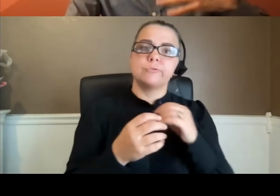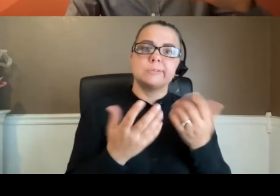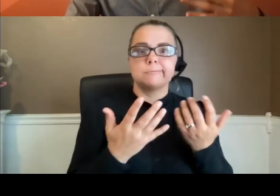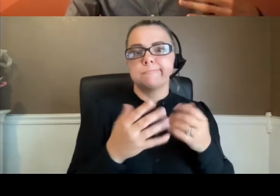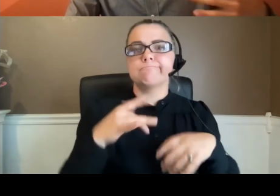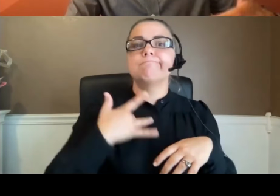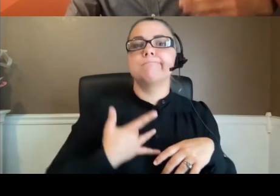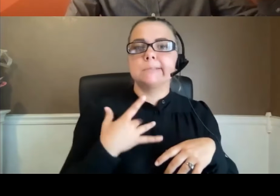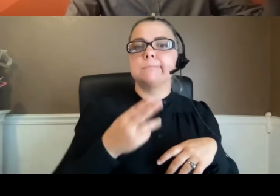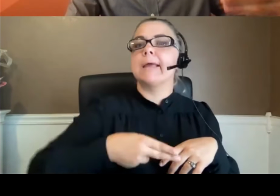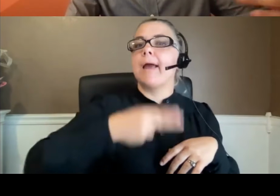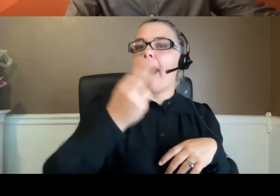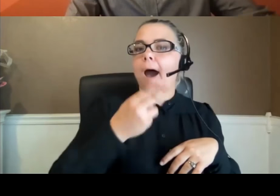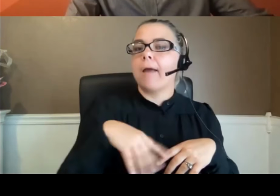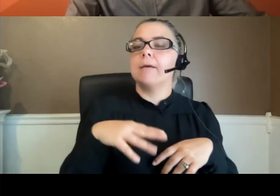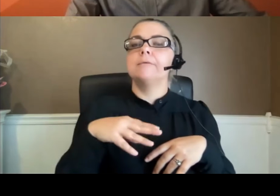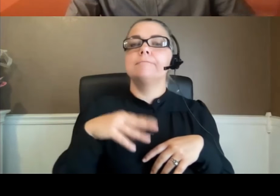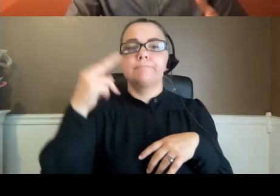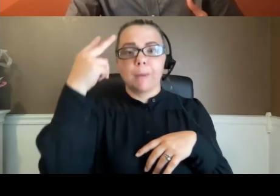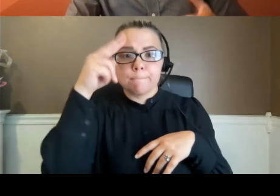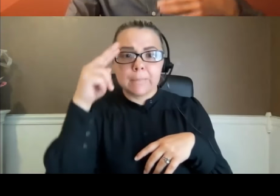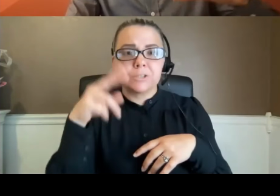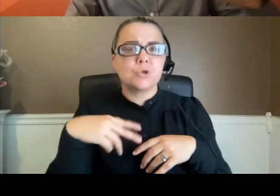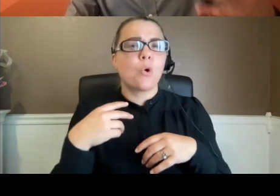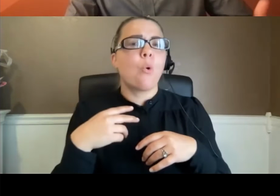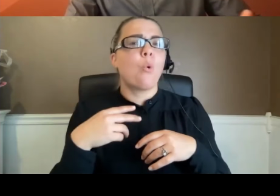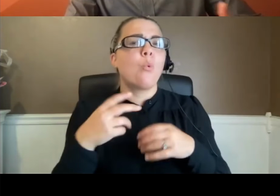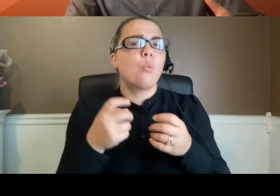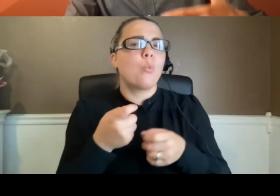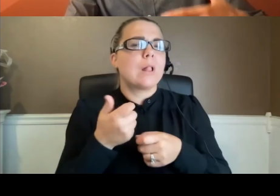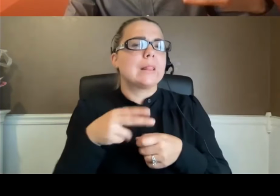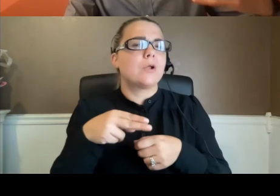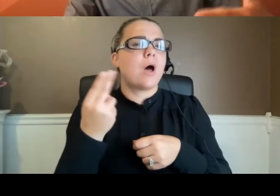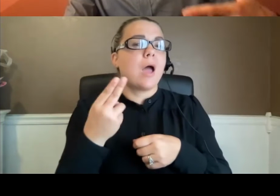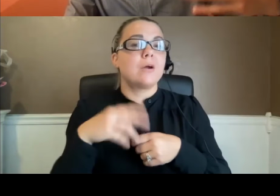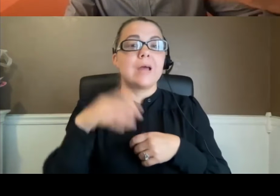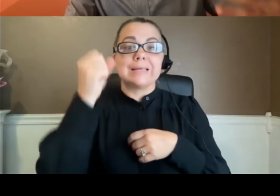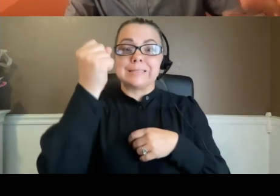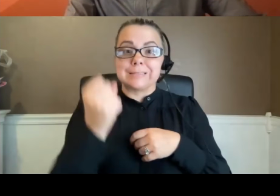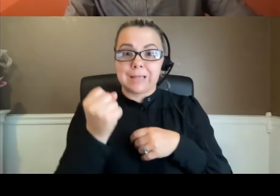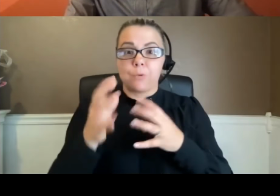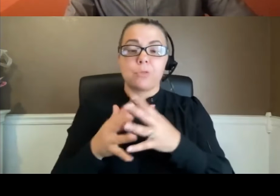rates and with Mexico being slightly higher. South American countries have relatively high